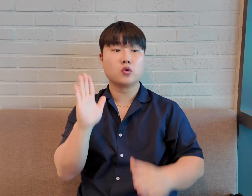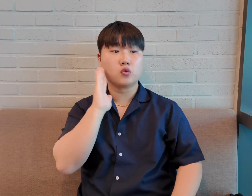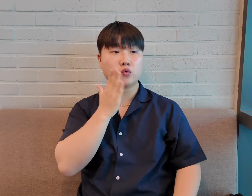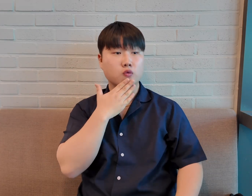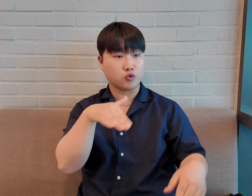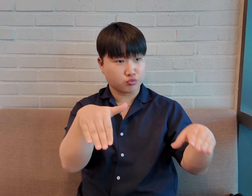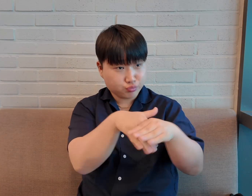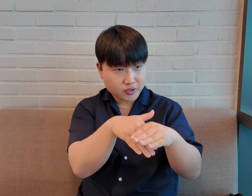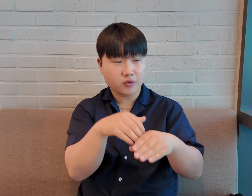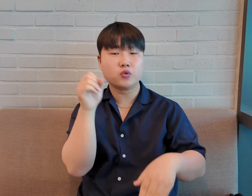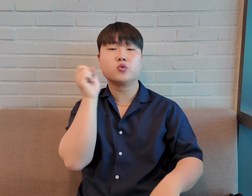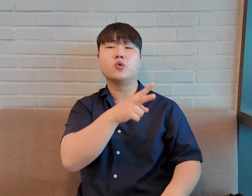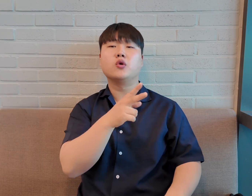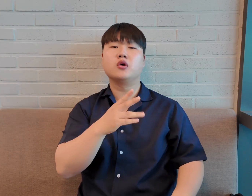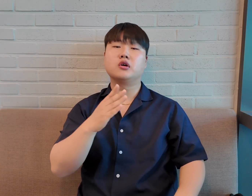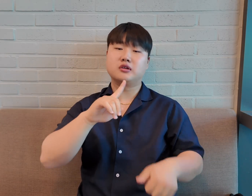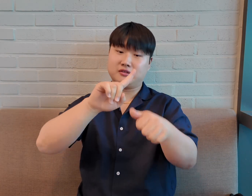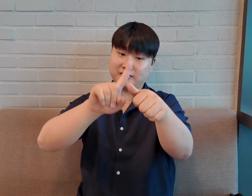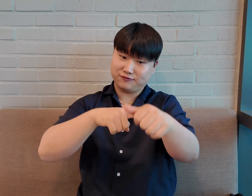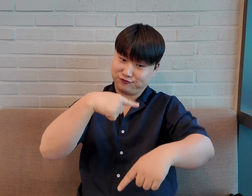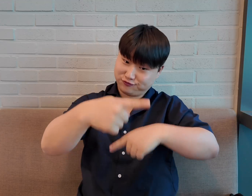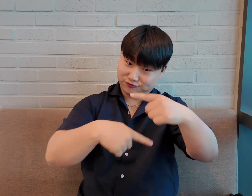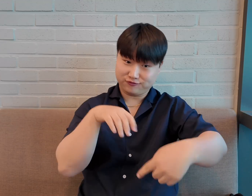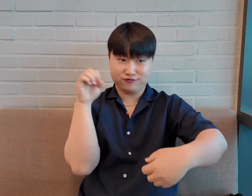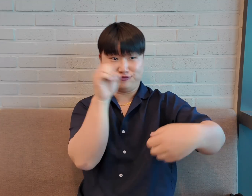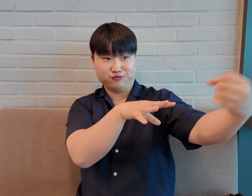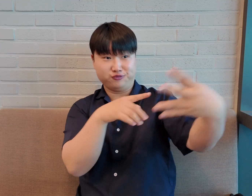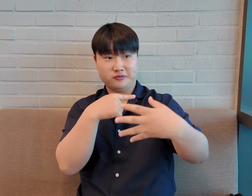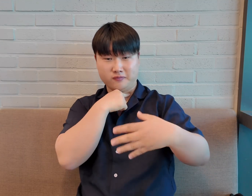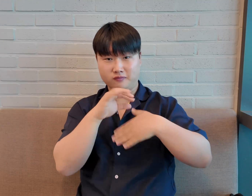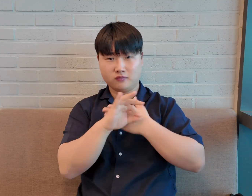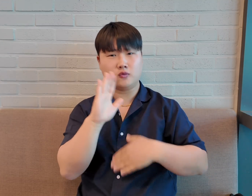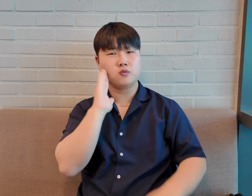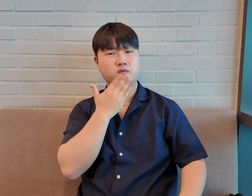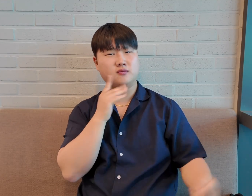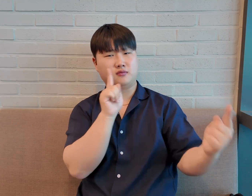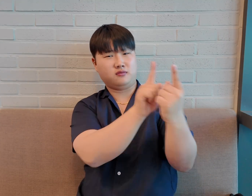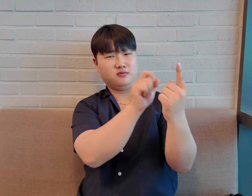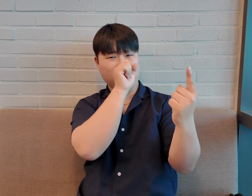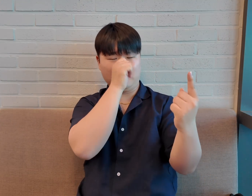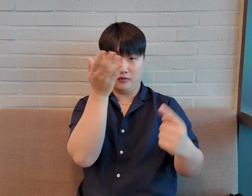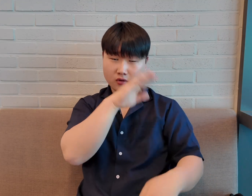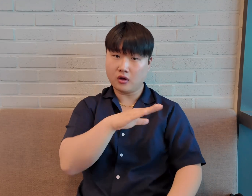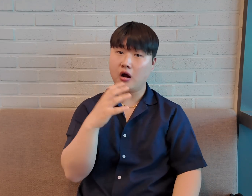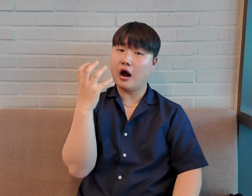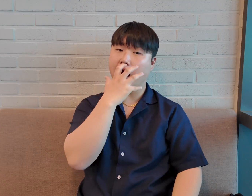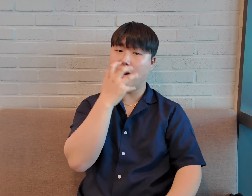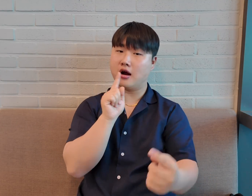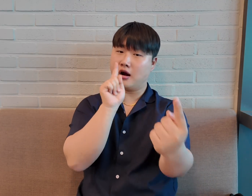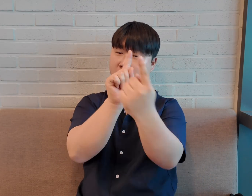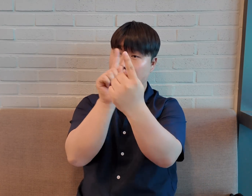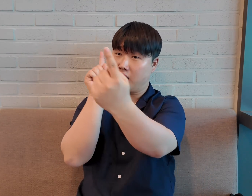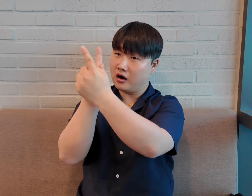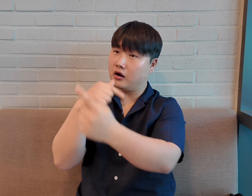it's good to meet Deaf people to learn Deaf culture or use Korean sign language. But students only meet with hearing people.